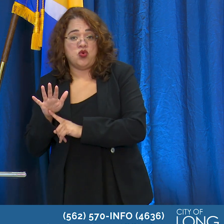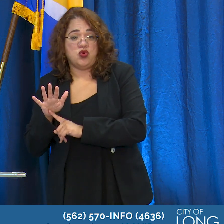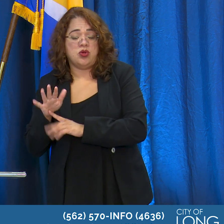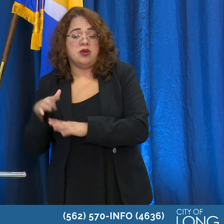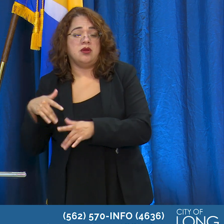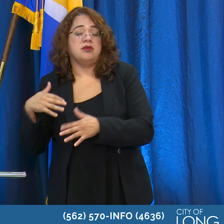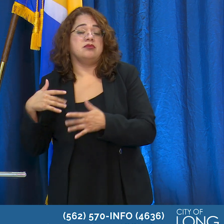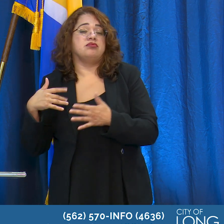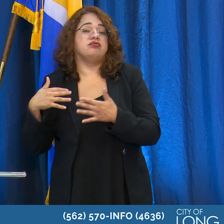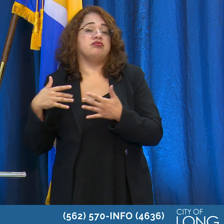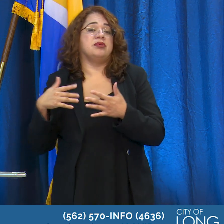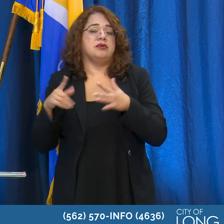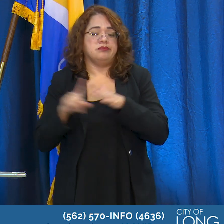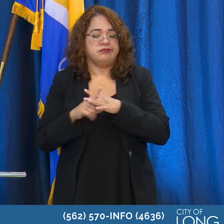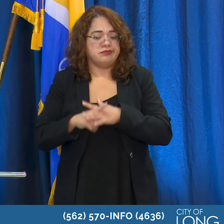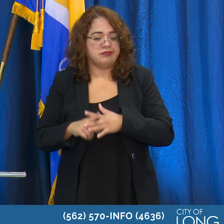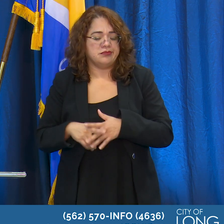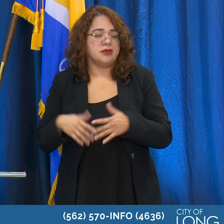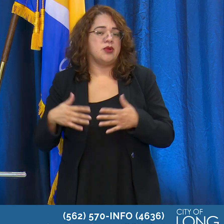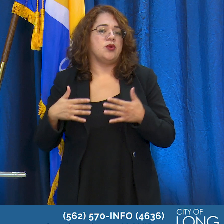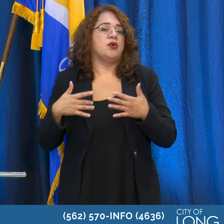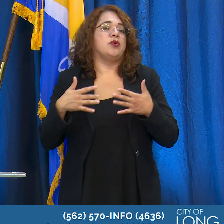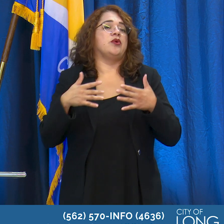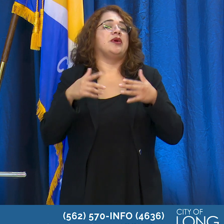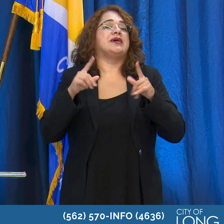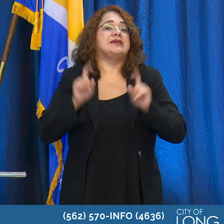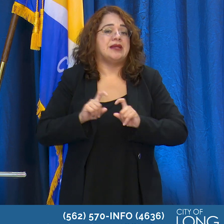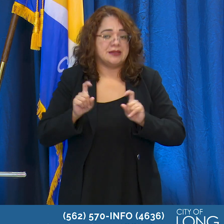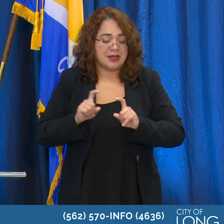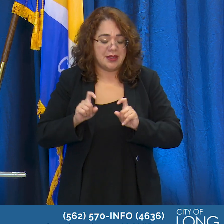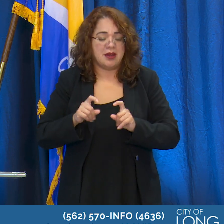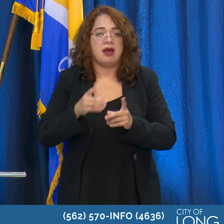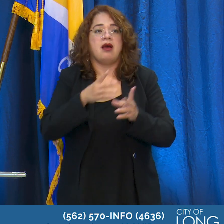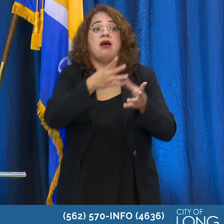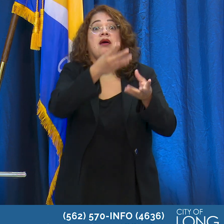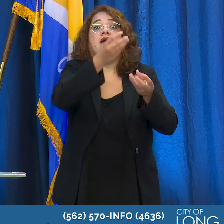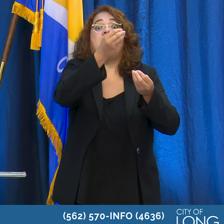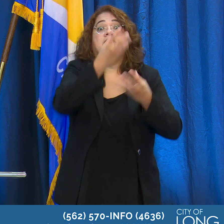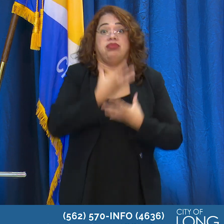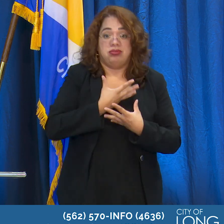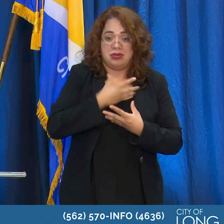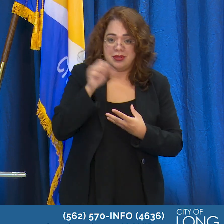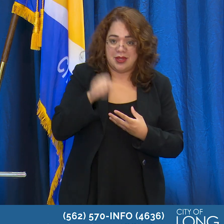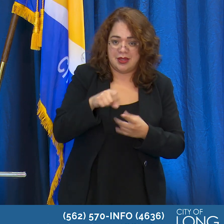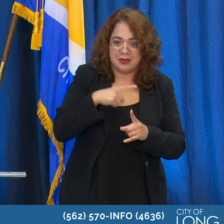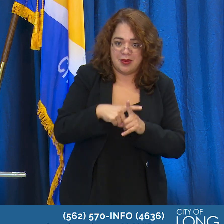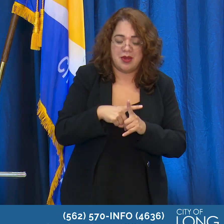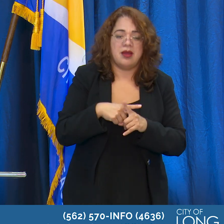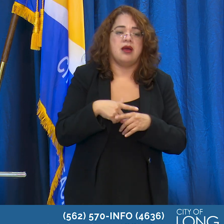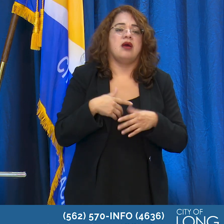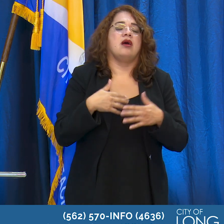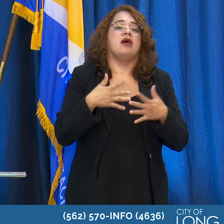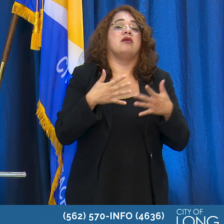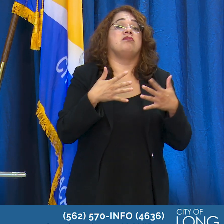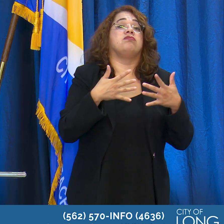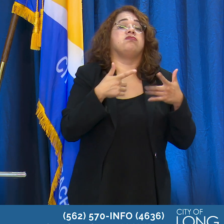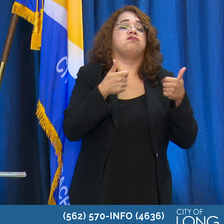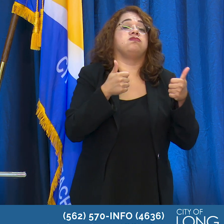experience symptoms, be tested find out they are positive. And then the time for which they may end up hospitalized so